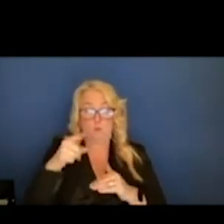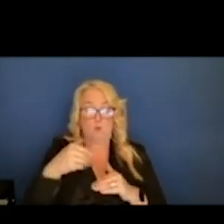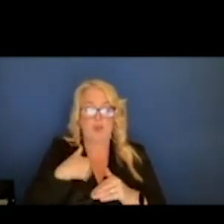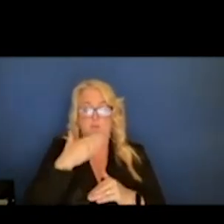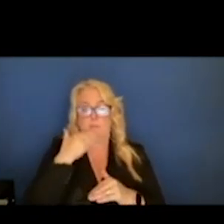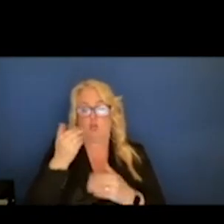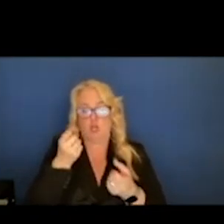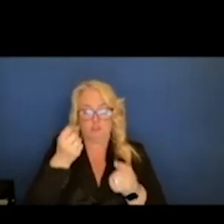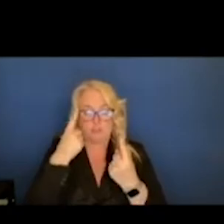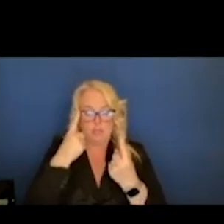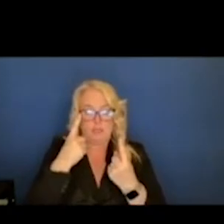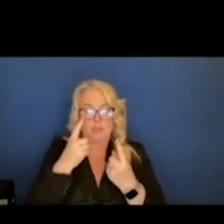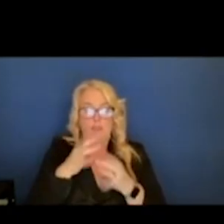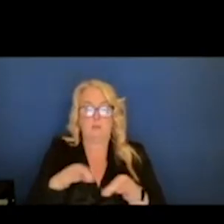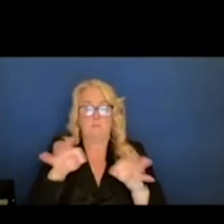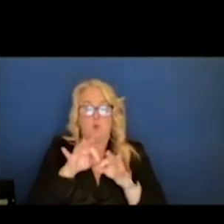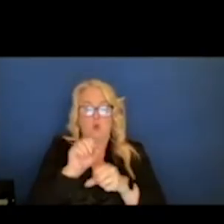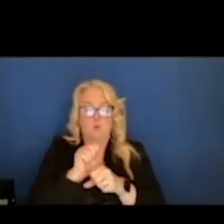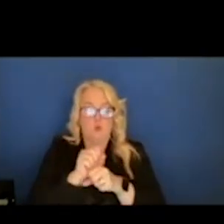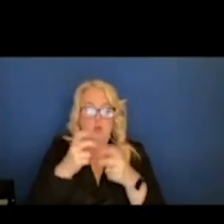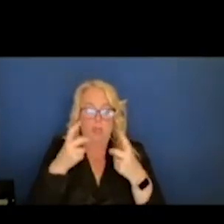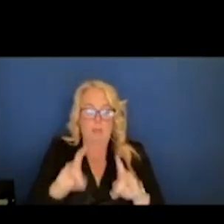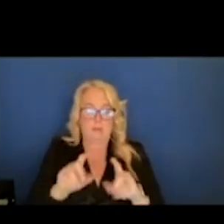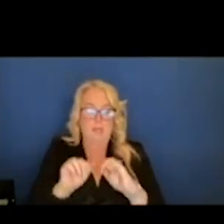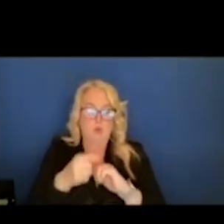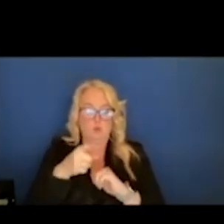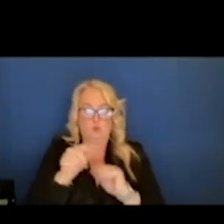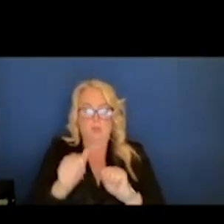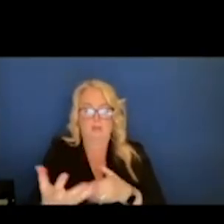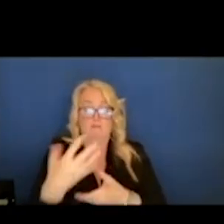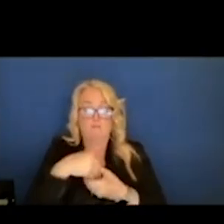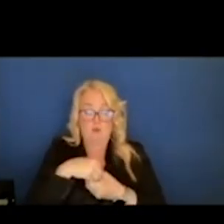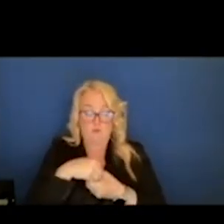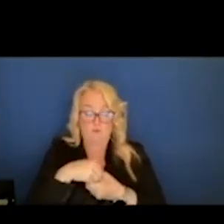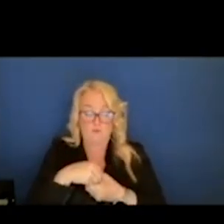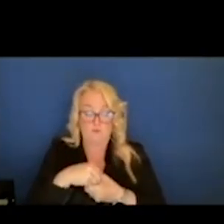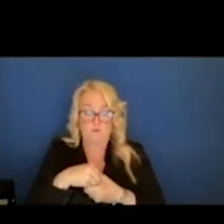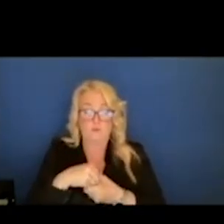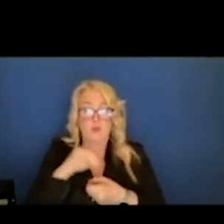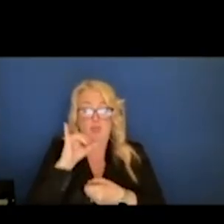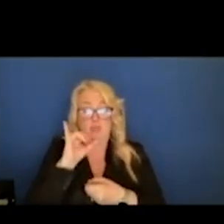a better understanding of the important work being done and how you can play a part in it.